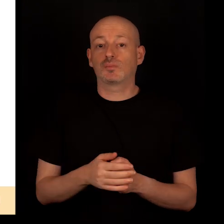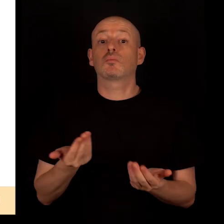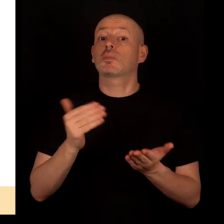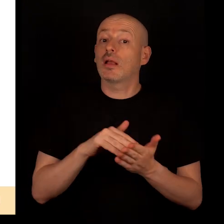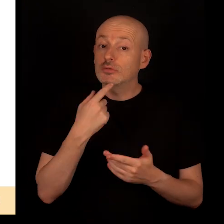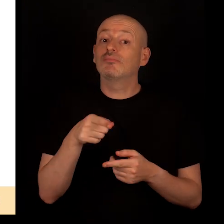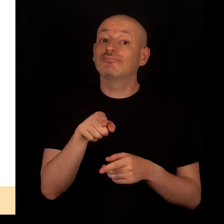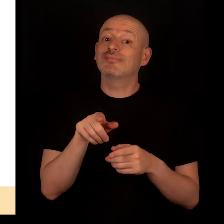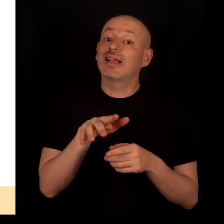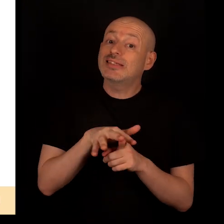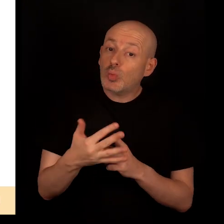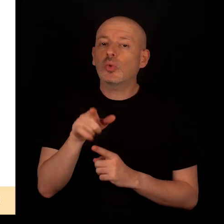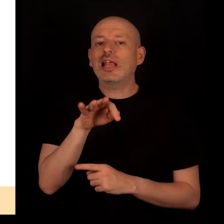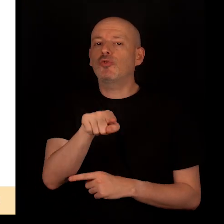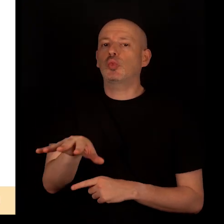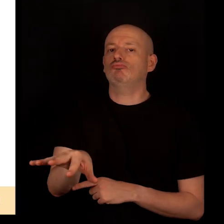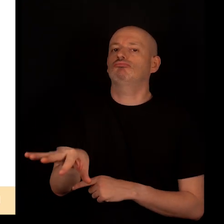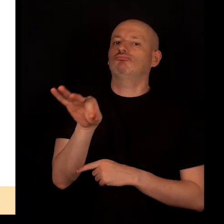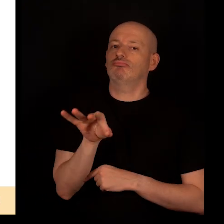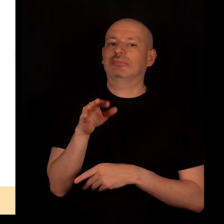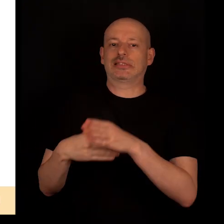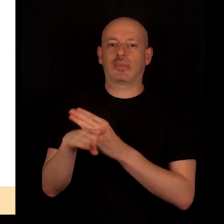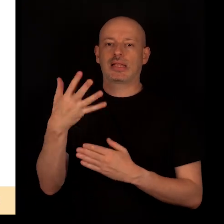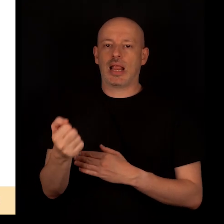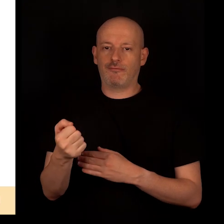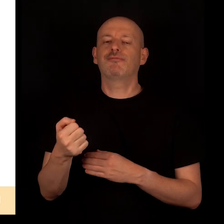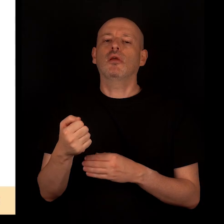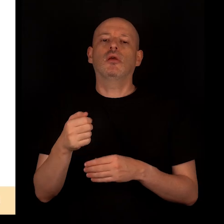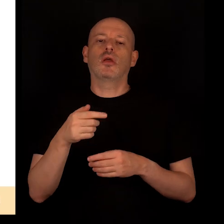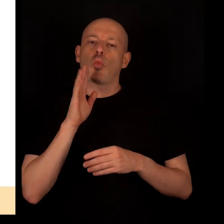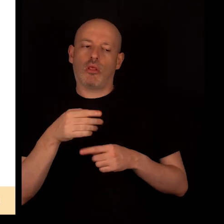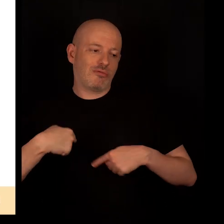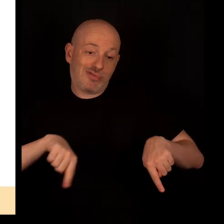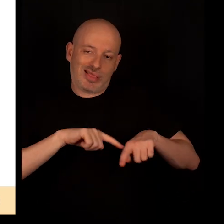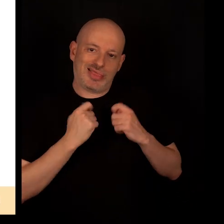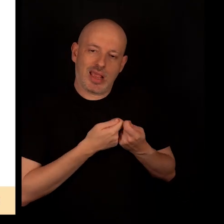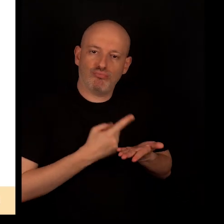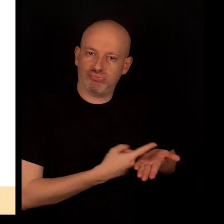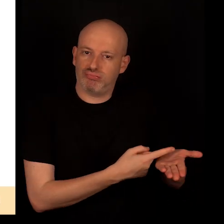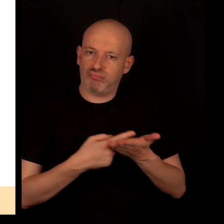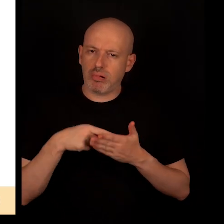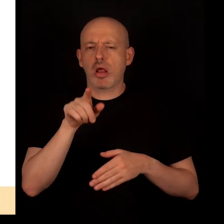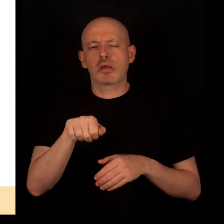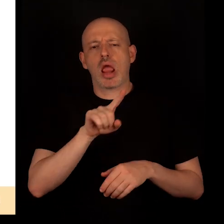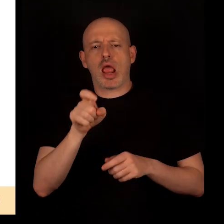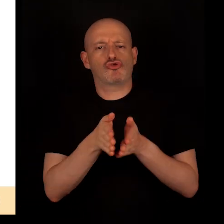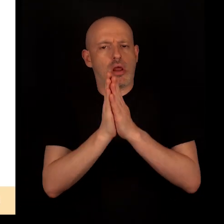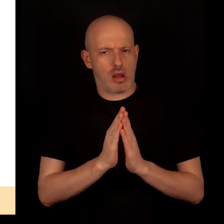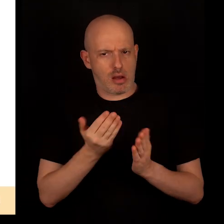And again, as I said, in case you will select someone with a disability, there is a discussion with our team. You can ask that again.